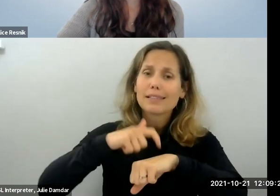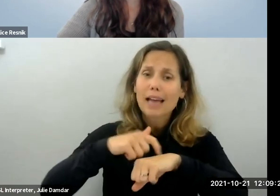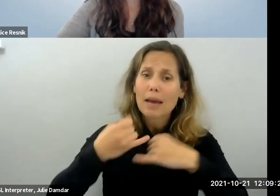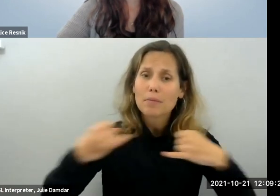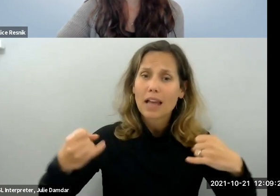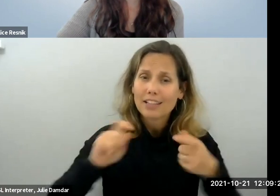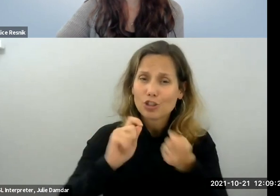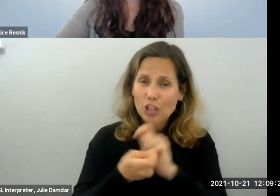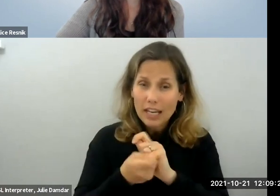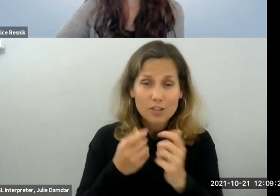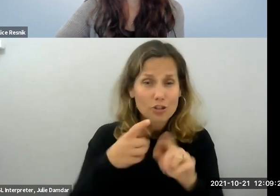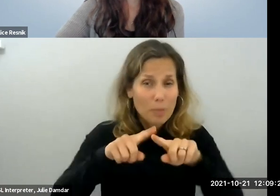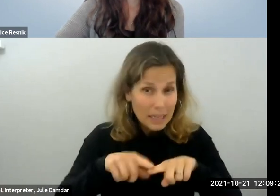Heidi Brown (she/her): Primary or scale up or out.